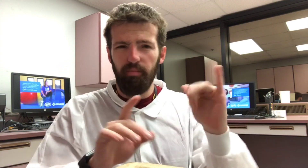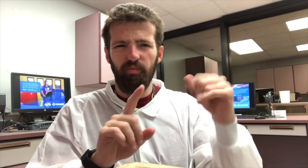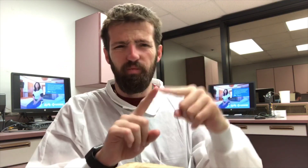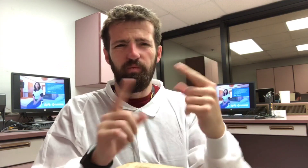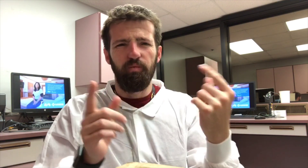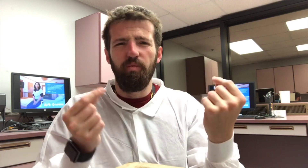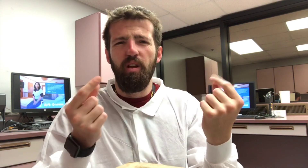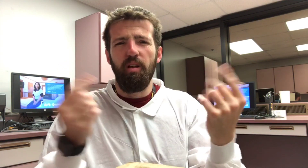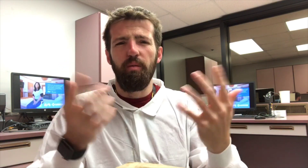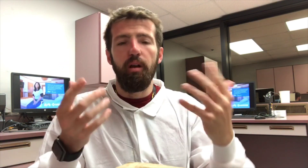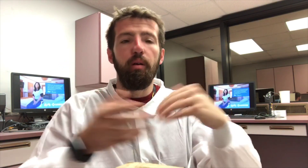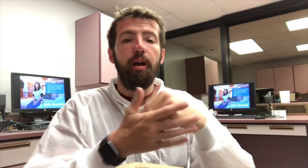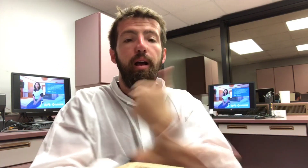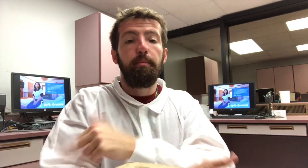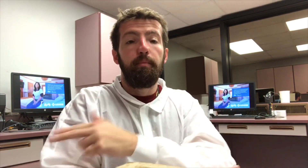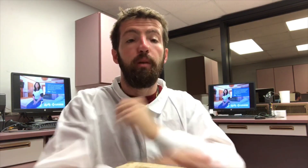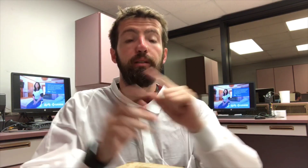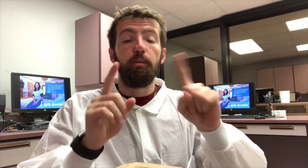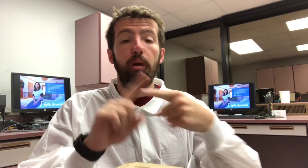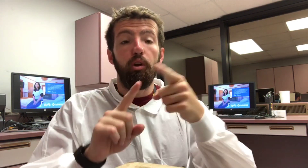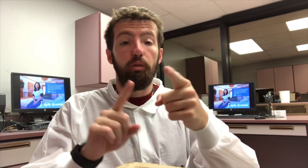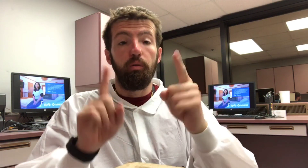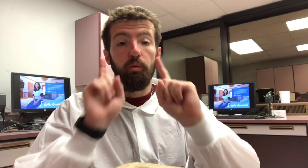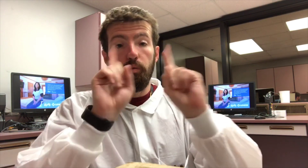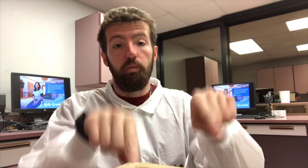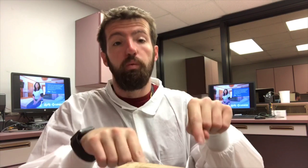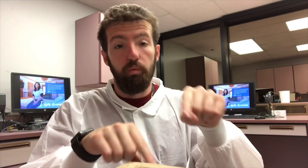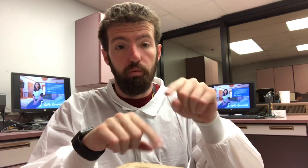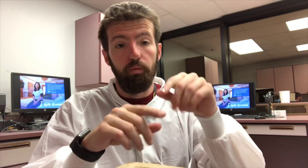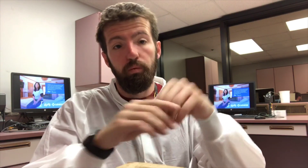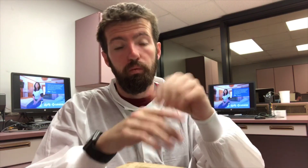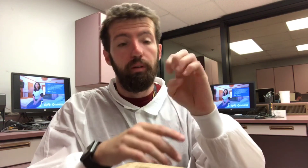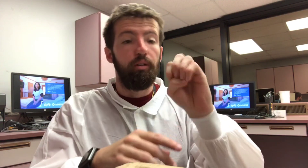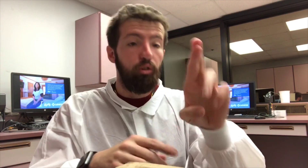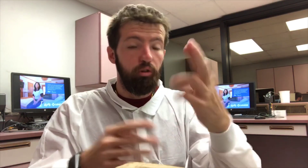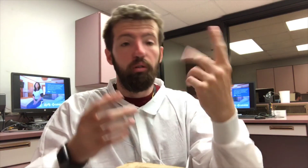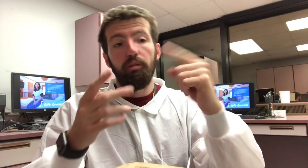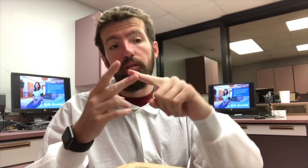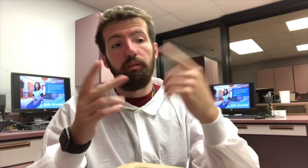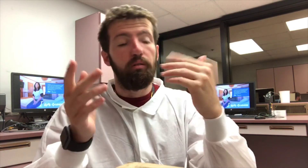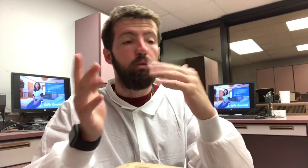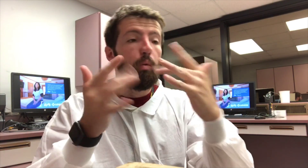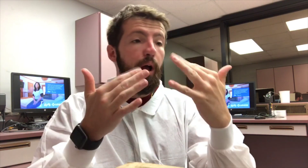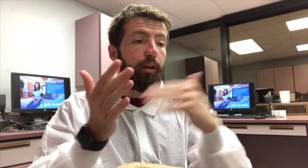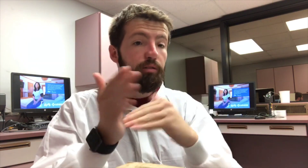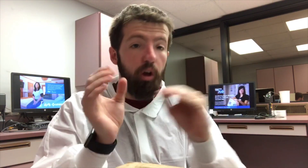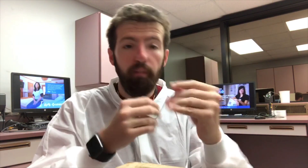What I do is, for instance, when you go to ER or doctor's office,